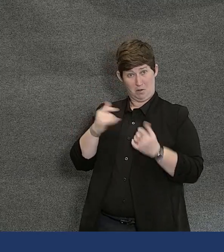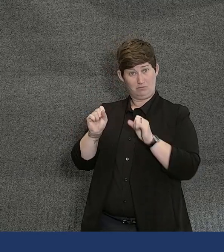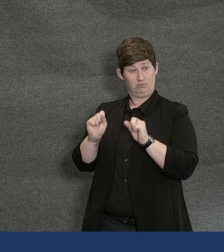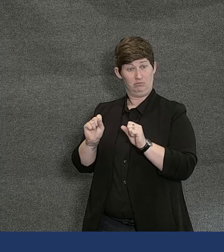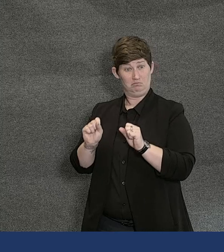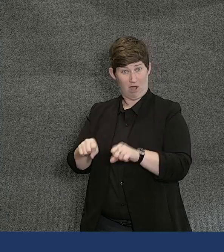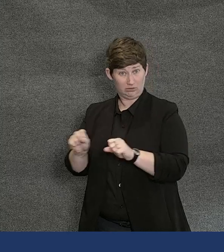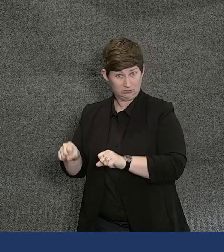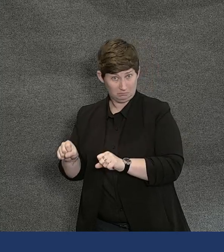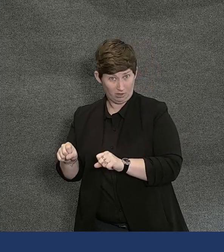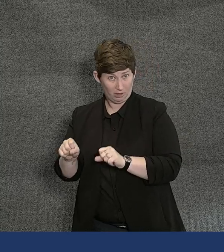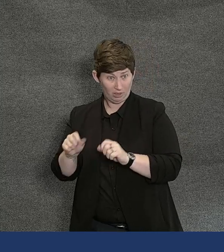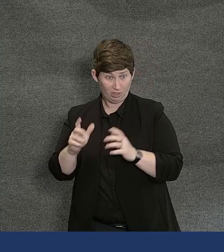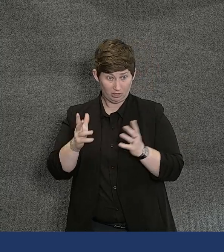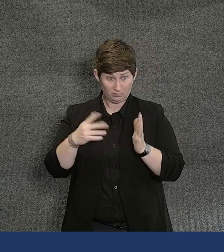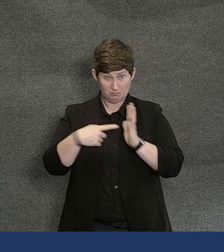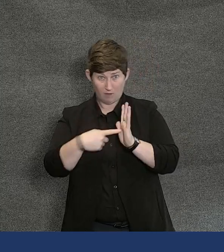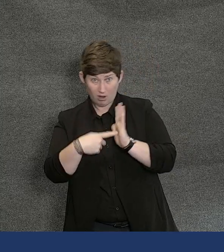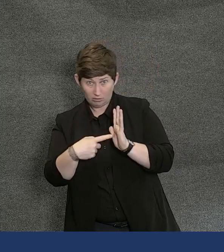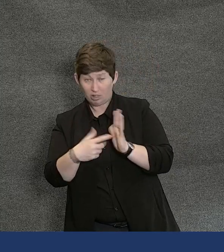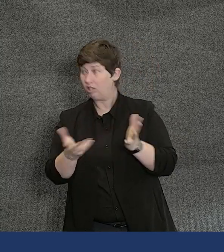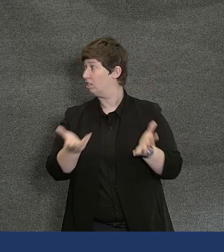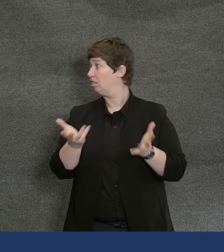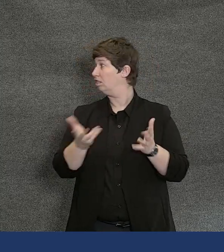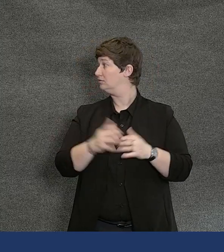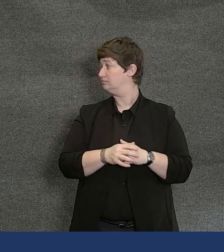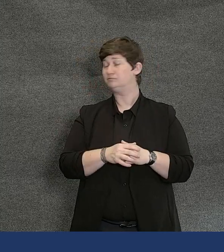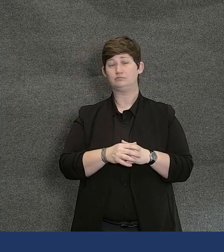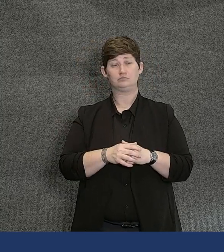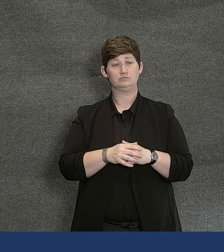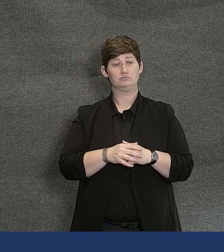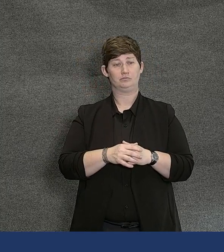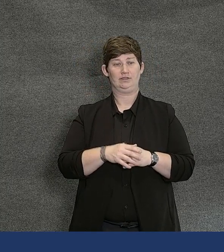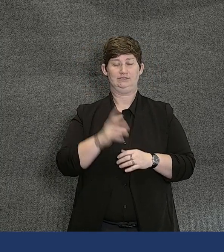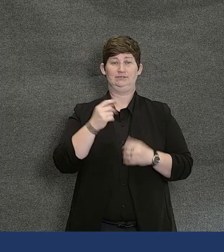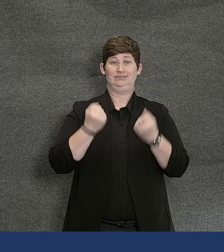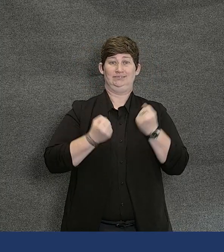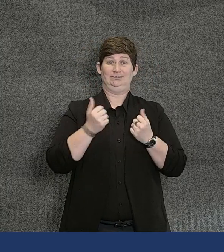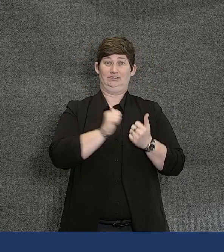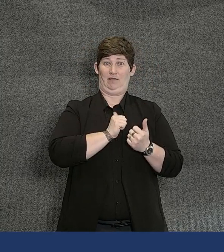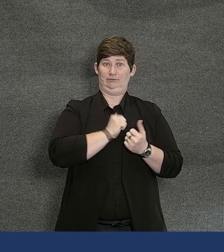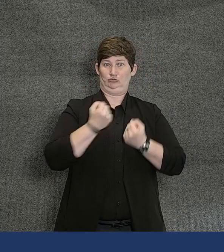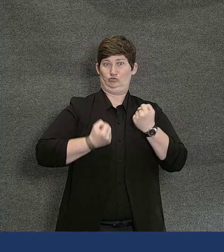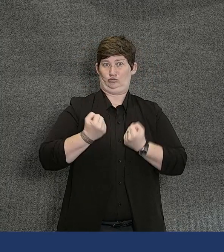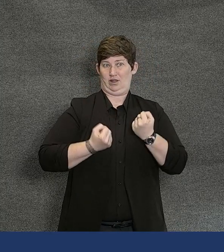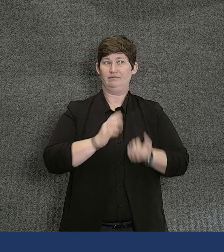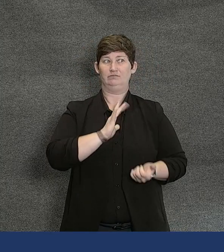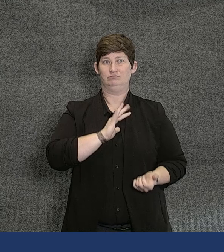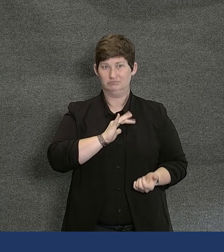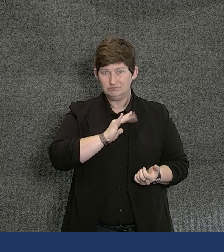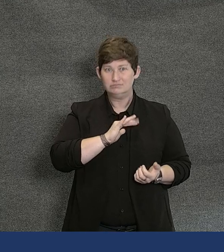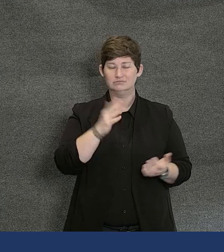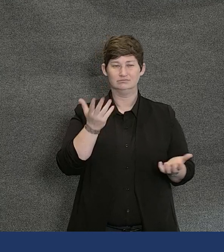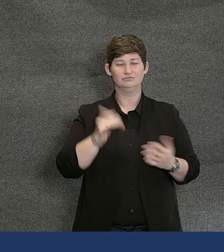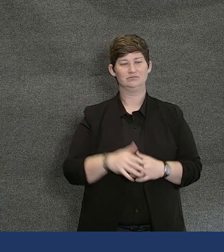And autonomous vehicles, I mean, it was noticed that-- mentioned that the current law in Minnesota